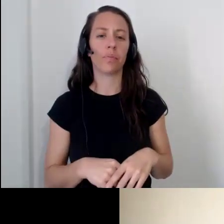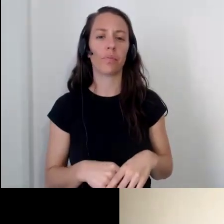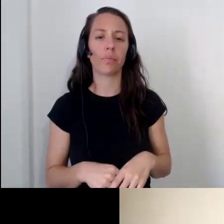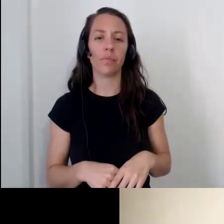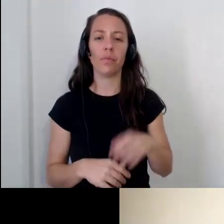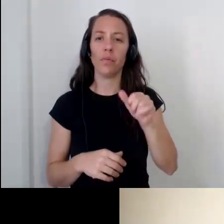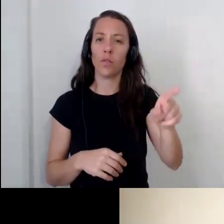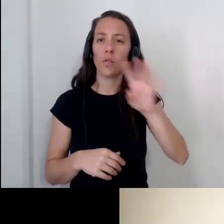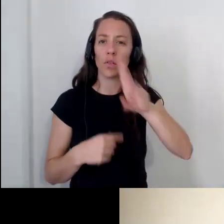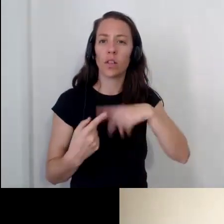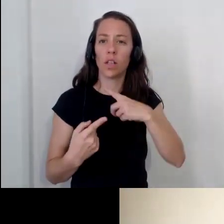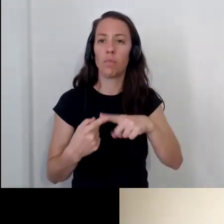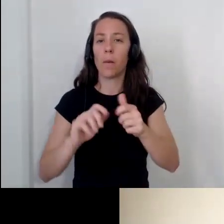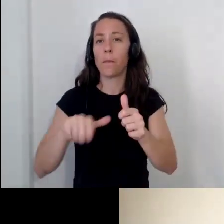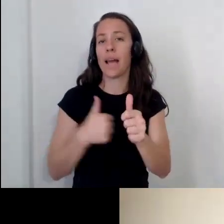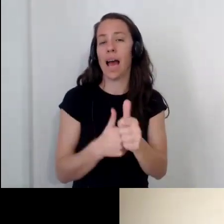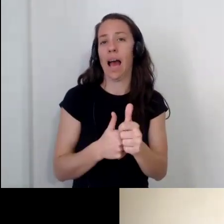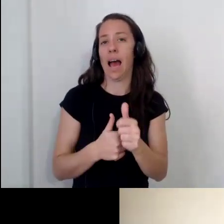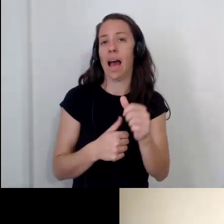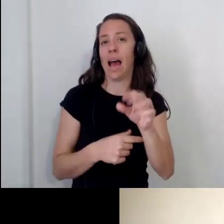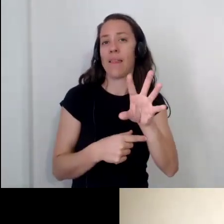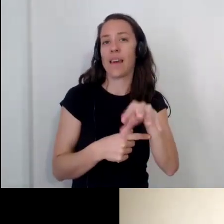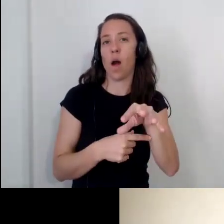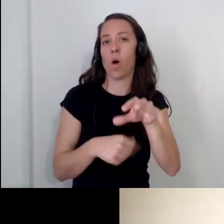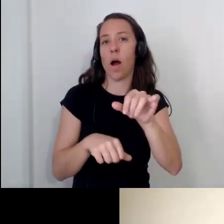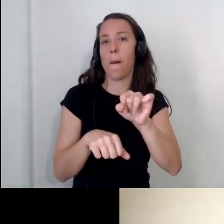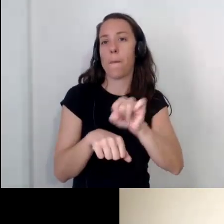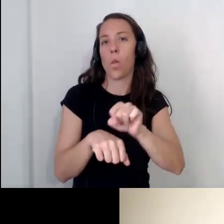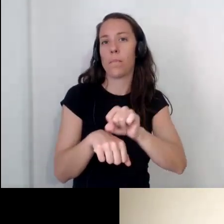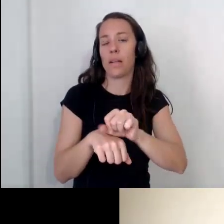camera employment for people with disabilities? >> KEELY CAT WELLS: Yeah, absolutely.